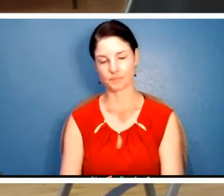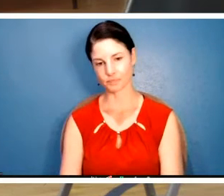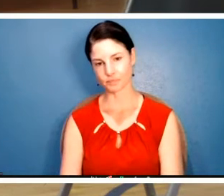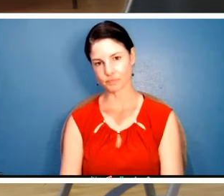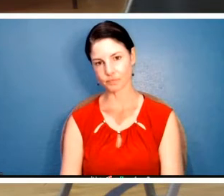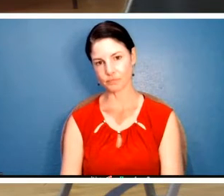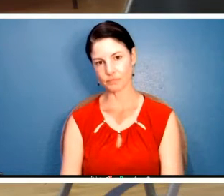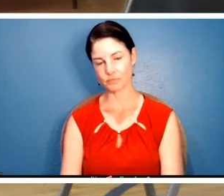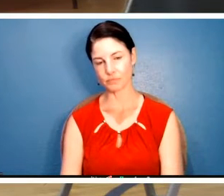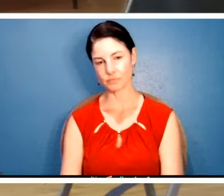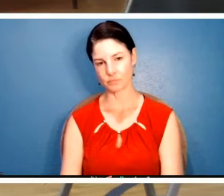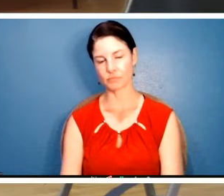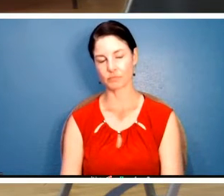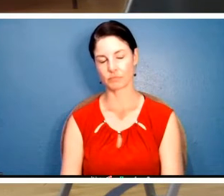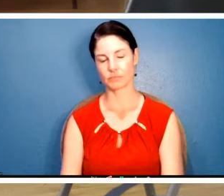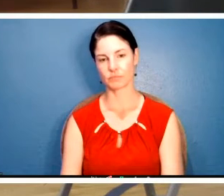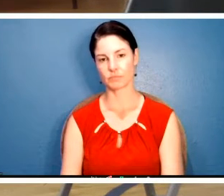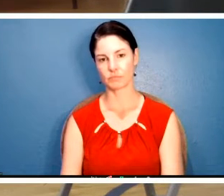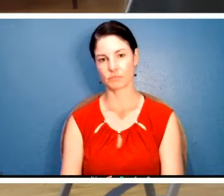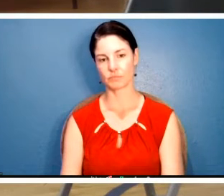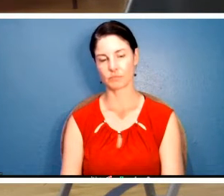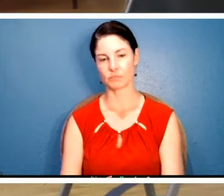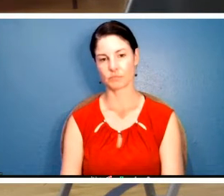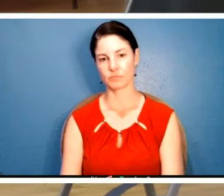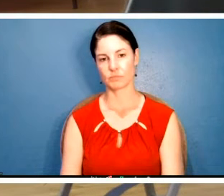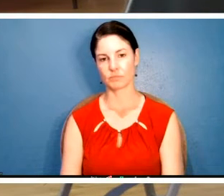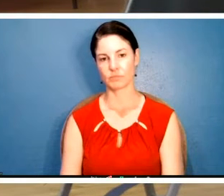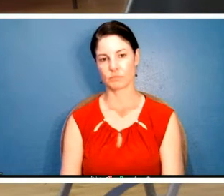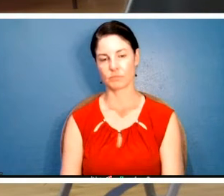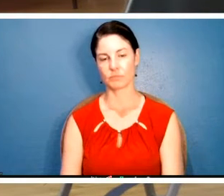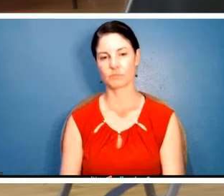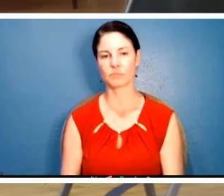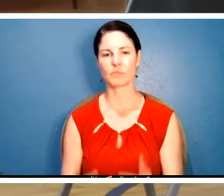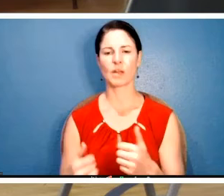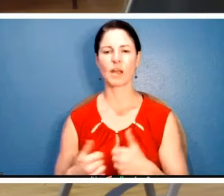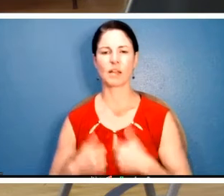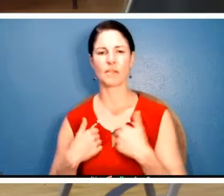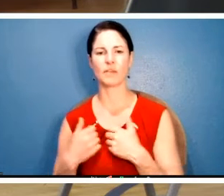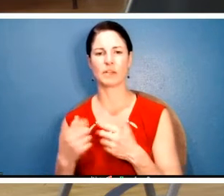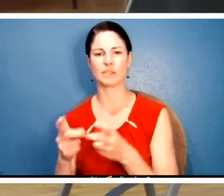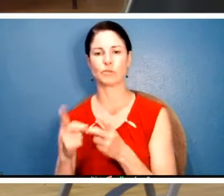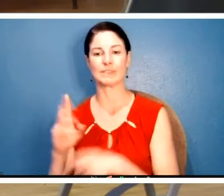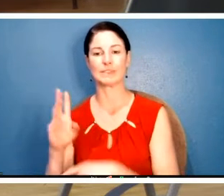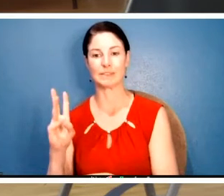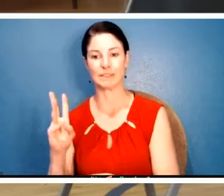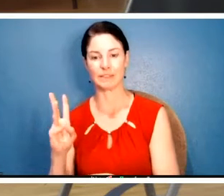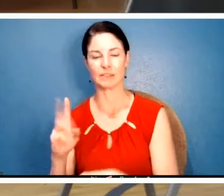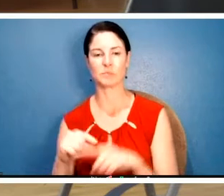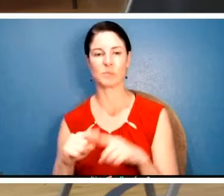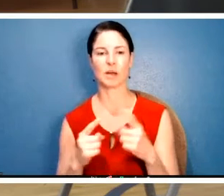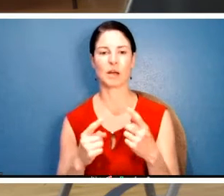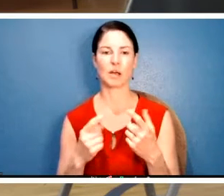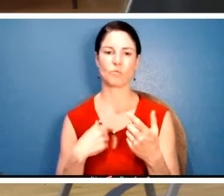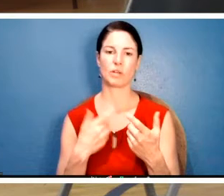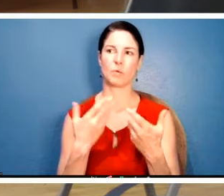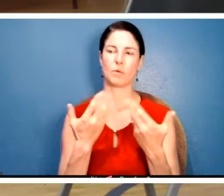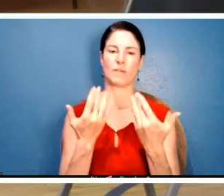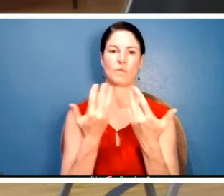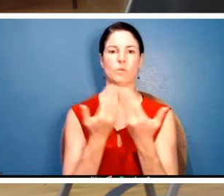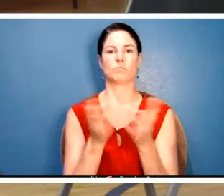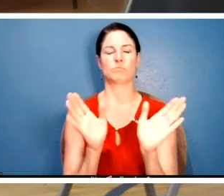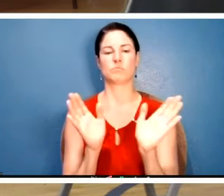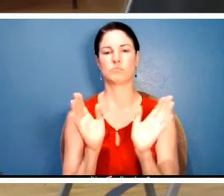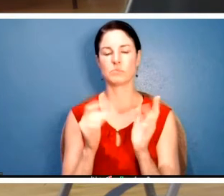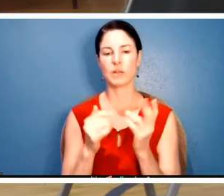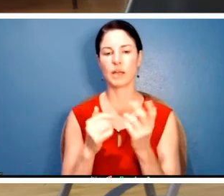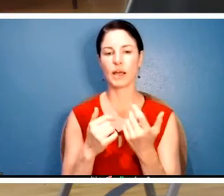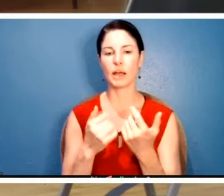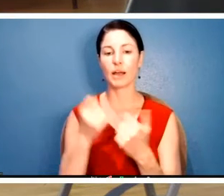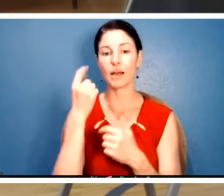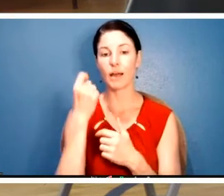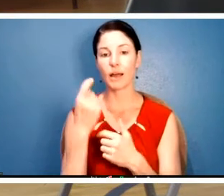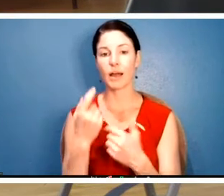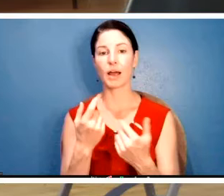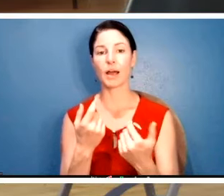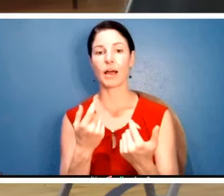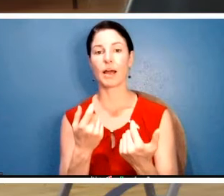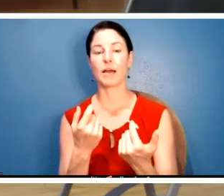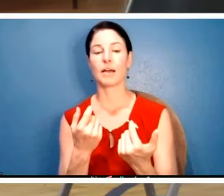SacGov: countywide in nature, even though I, as I said, i'm a resident district, sex, I was gonna say I waited for the friendly supervisor and since supervisor CERN has done a lot of my work for me i'll shorten my commentary.